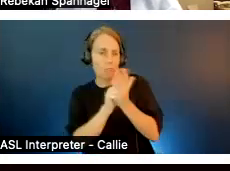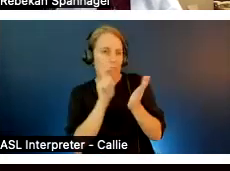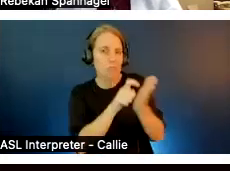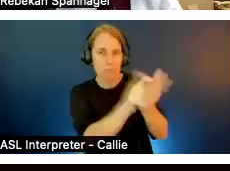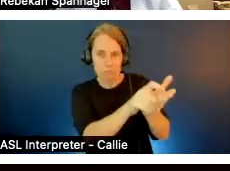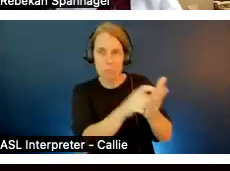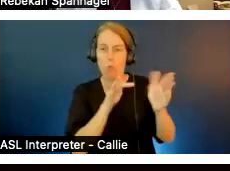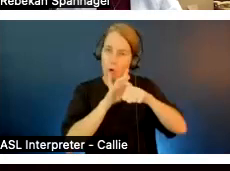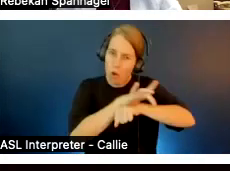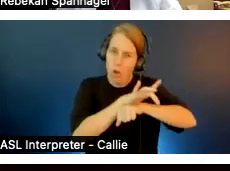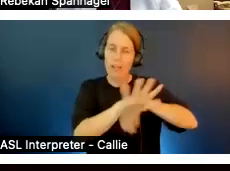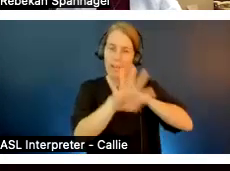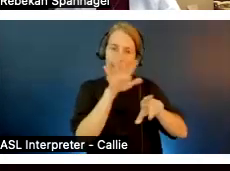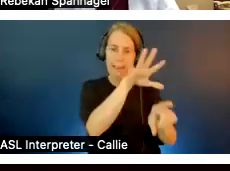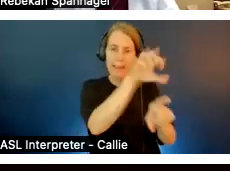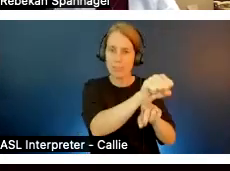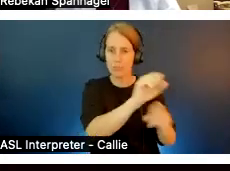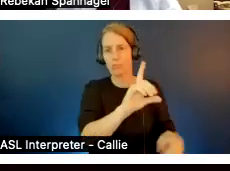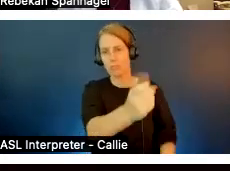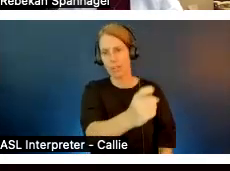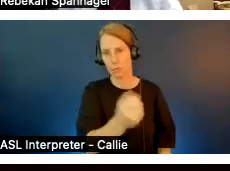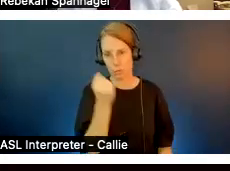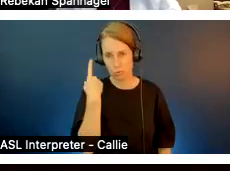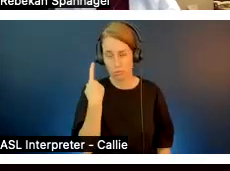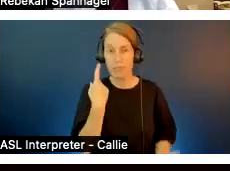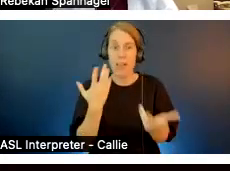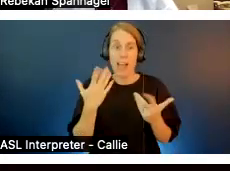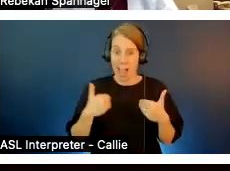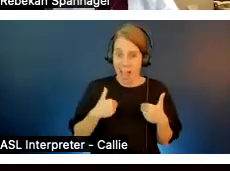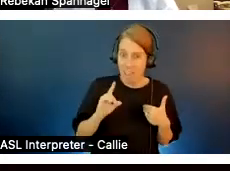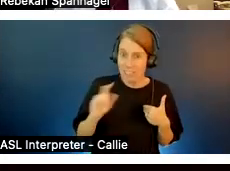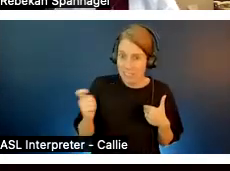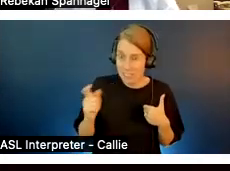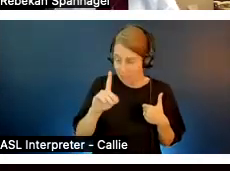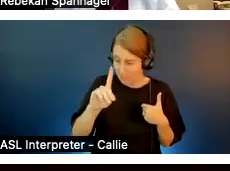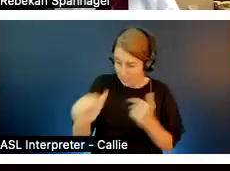um identify these types of disabilities very early so that there are certain you know for example if